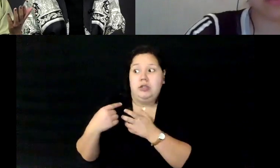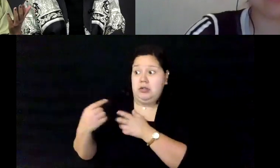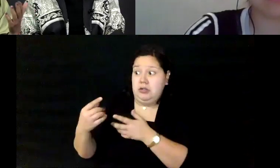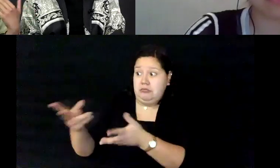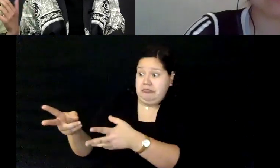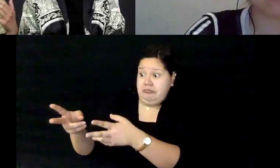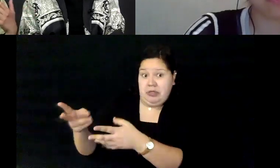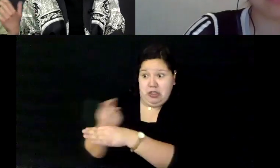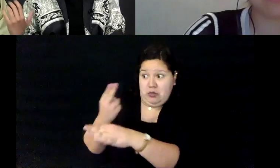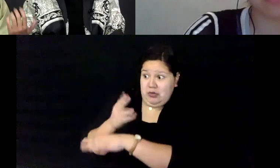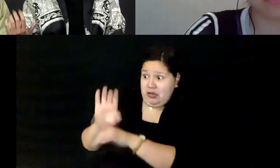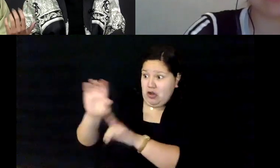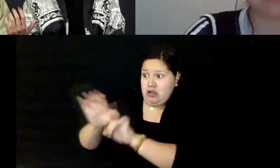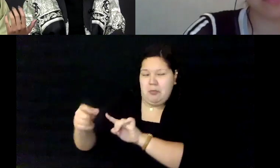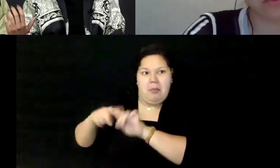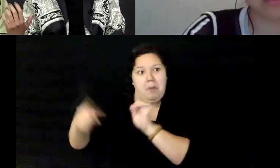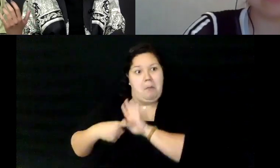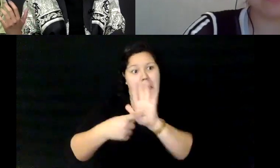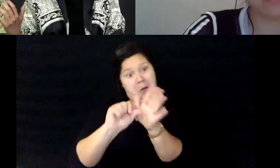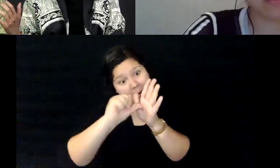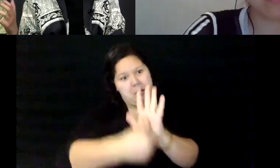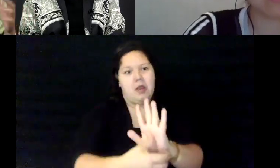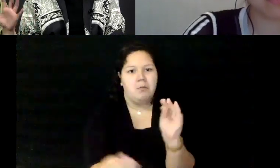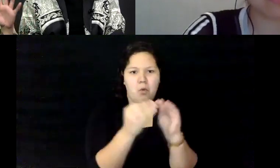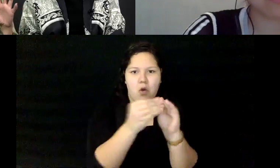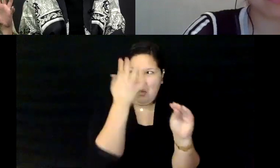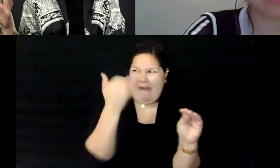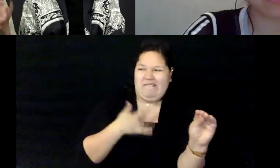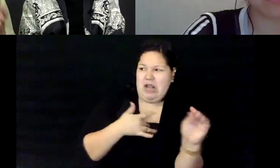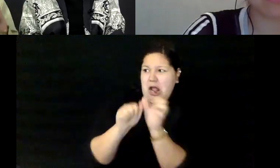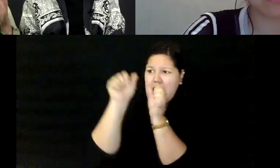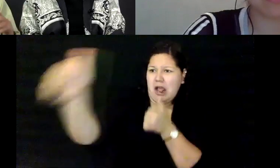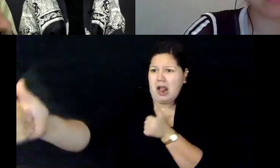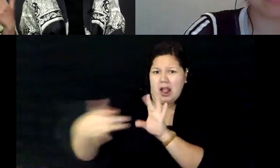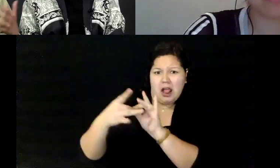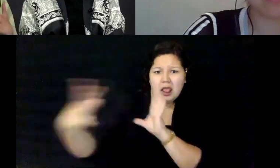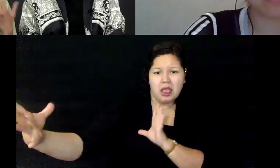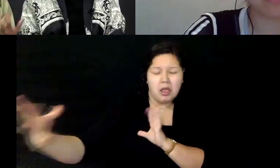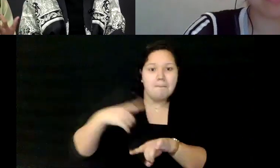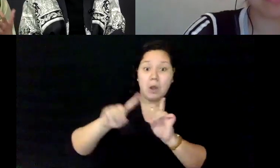because you feel so far away from it. But you know, consuming and overperforming your culture